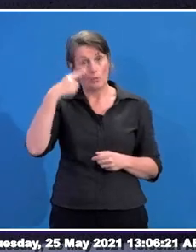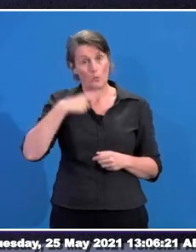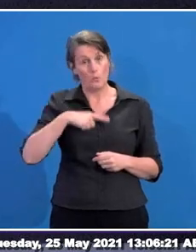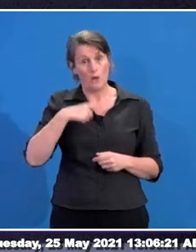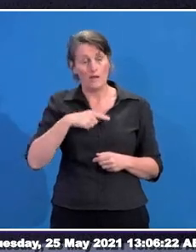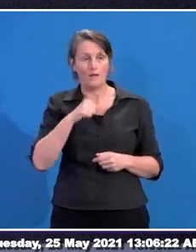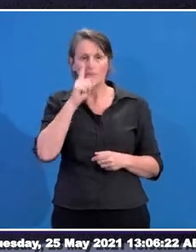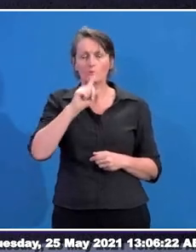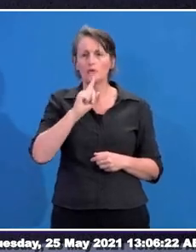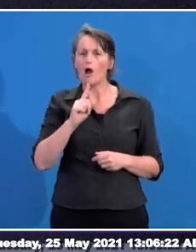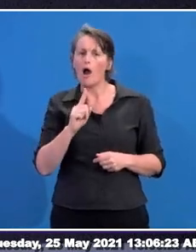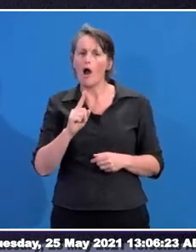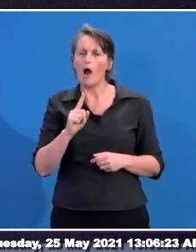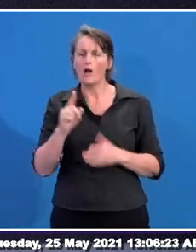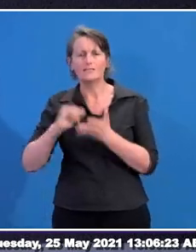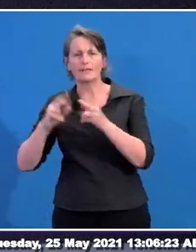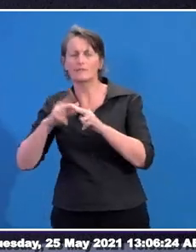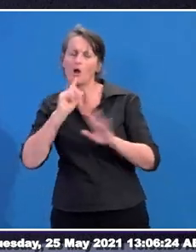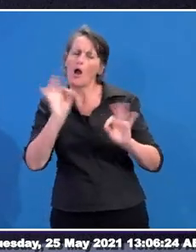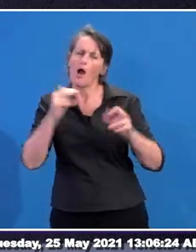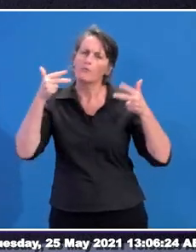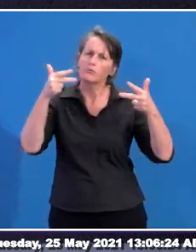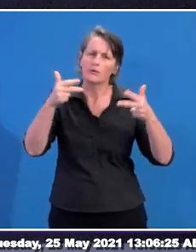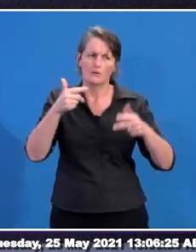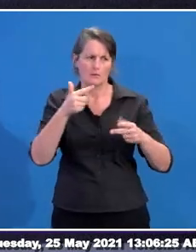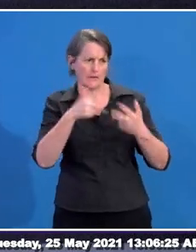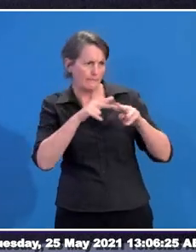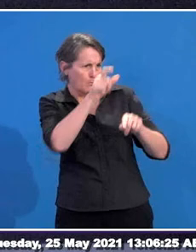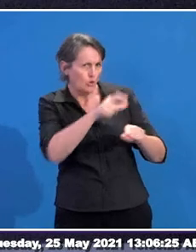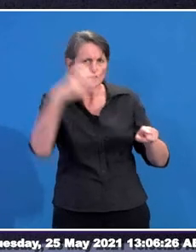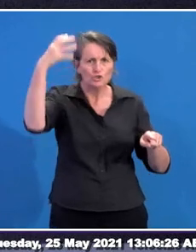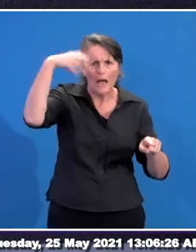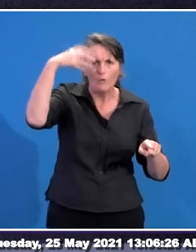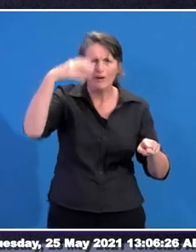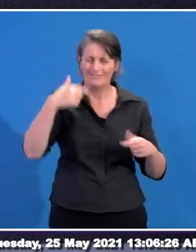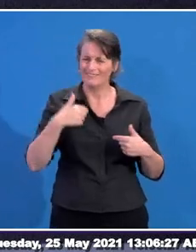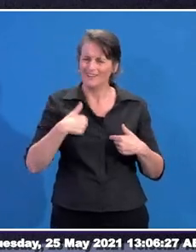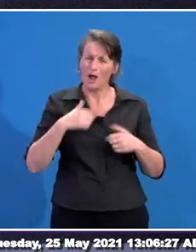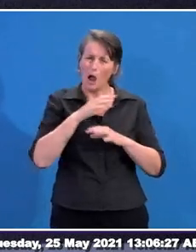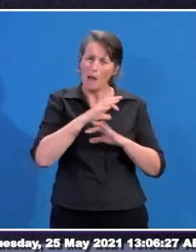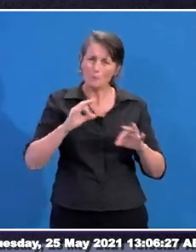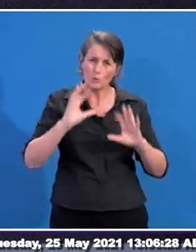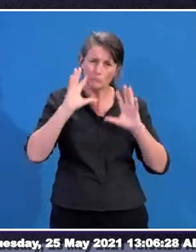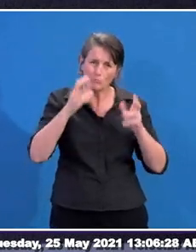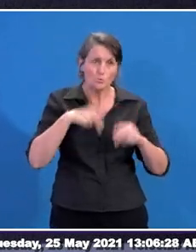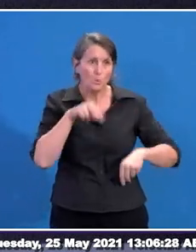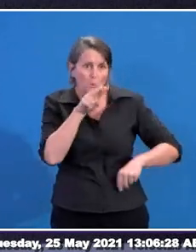were coming out of a shower or --- you know, I'm not interesting in tracking